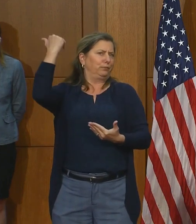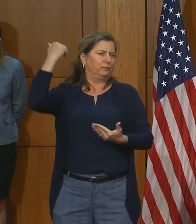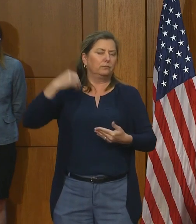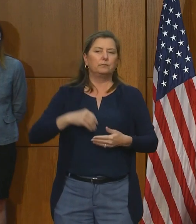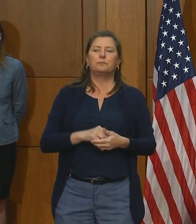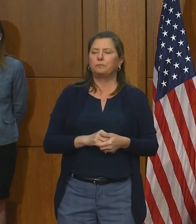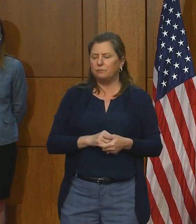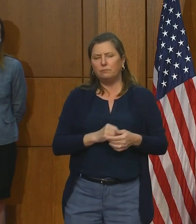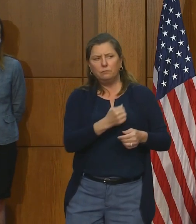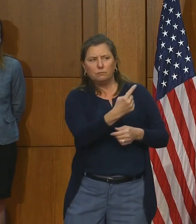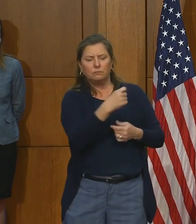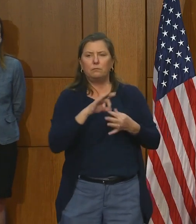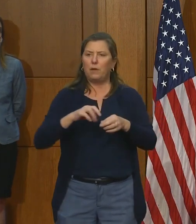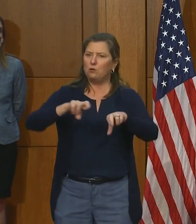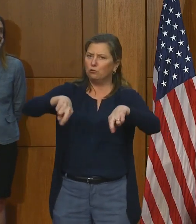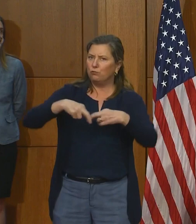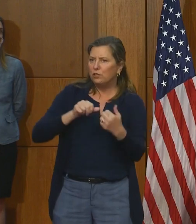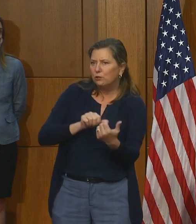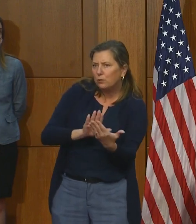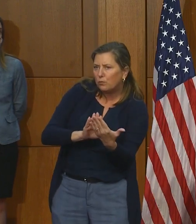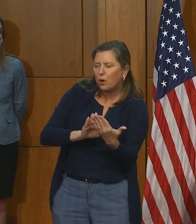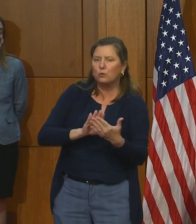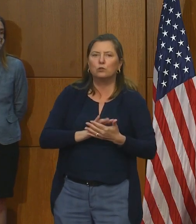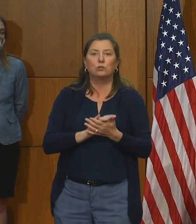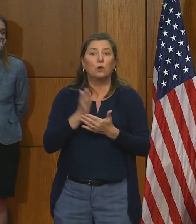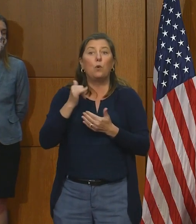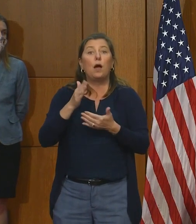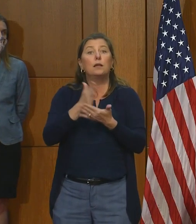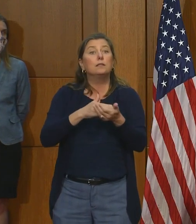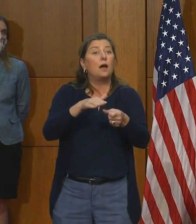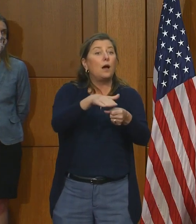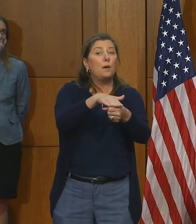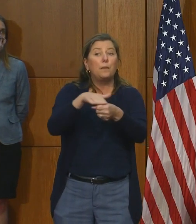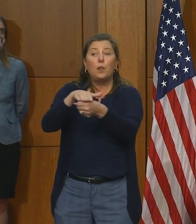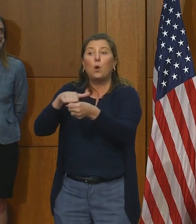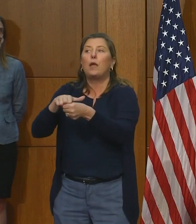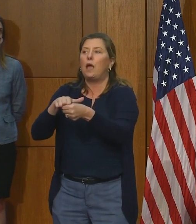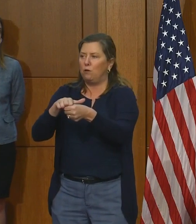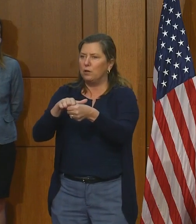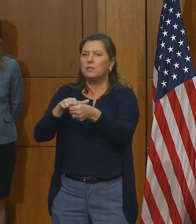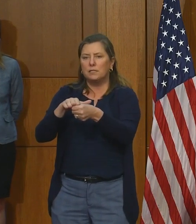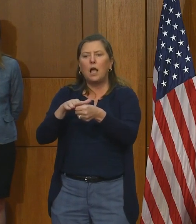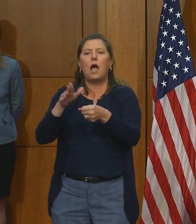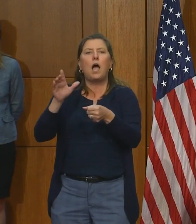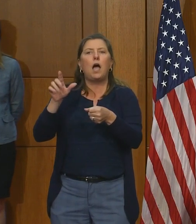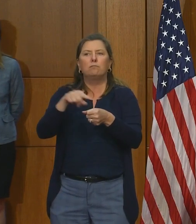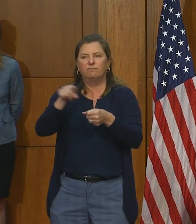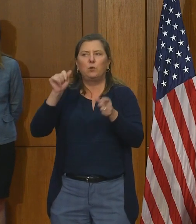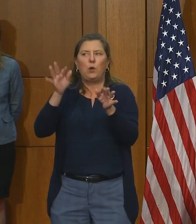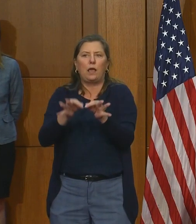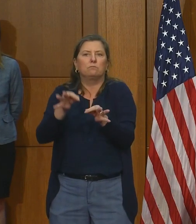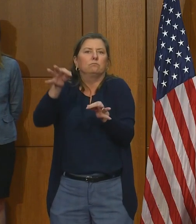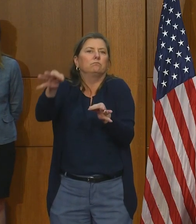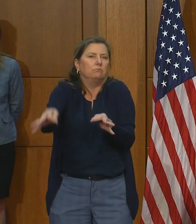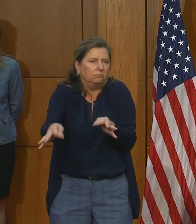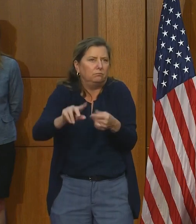EMBRACED SOONER. THE QUESTION IS ABOUT THE REGIONAL APPROACH-